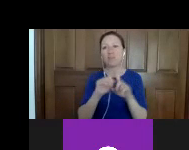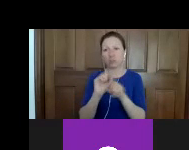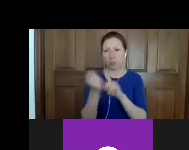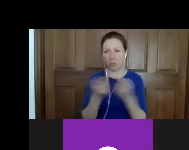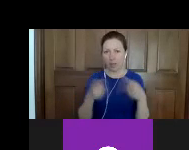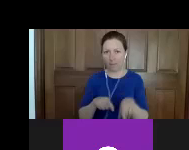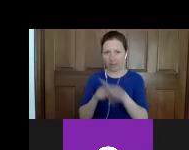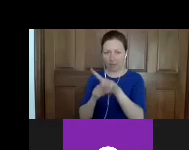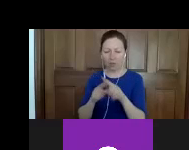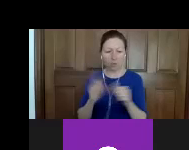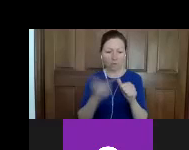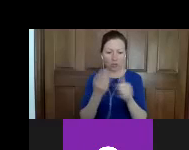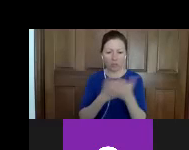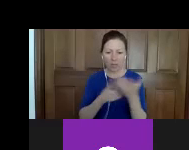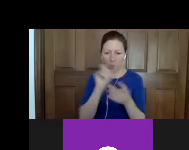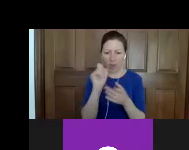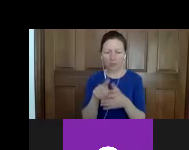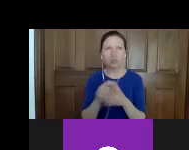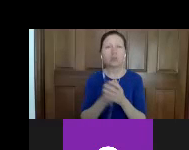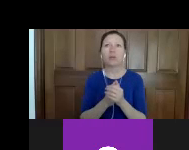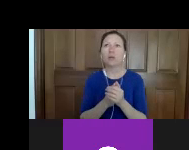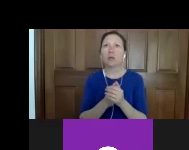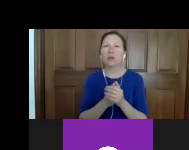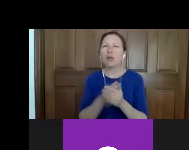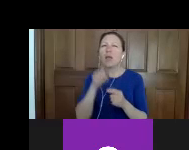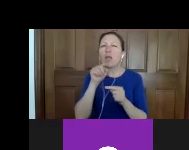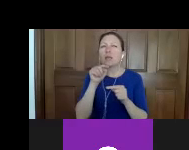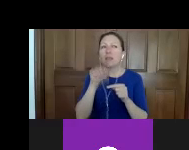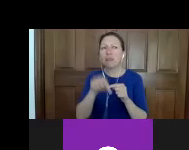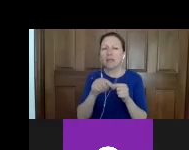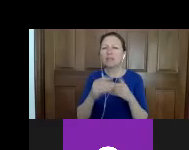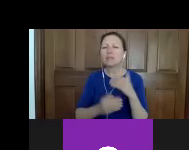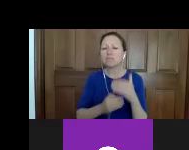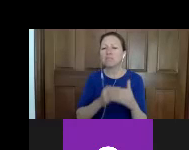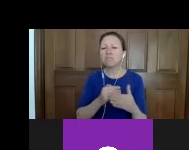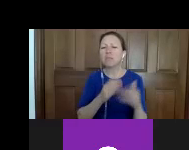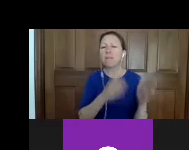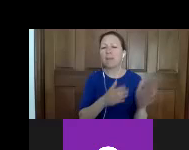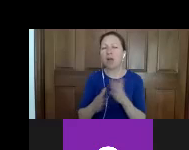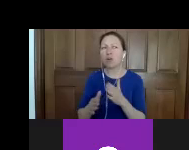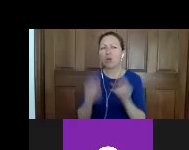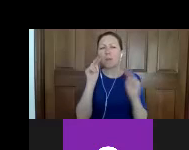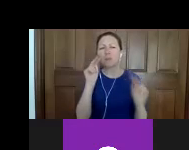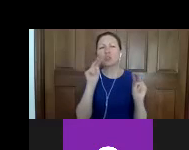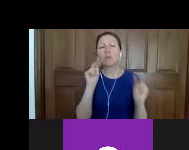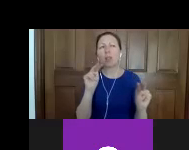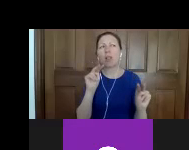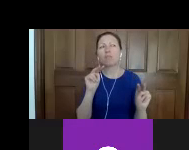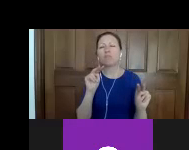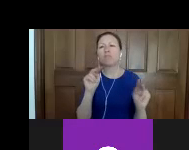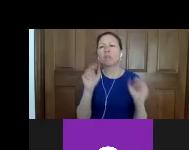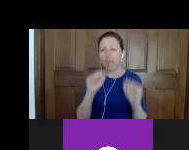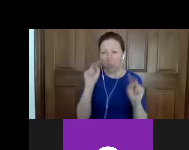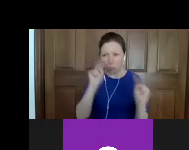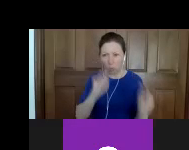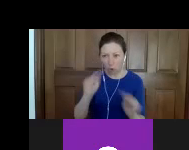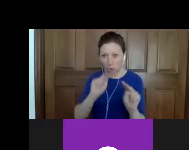is, is there an observable pattern? Can I look at the last three people and say, well,